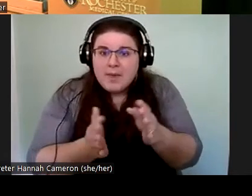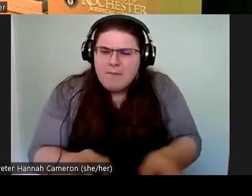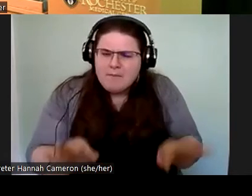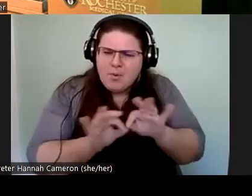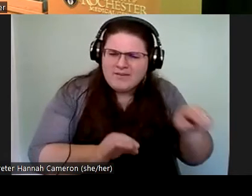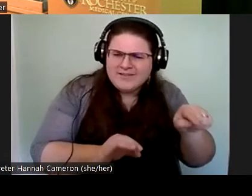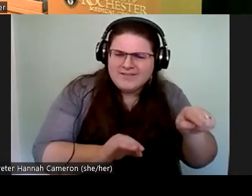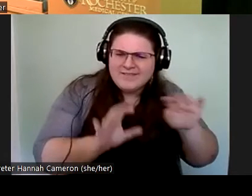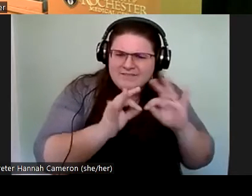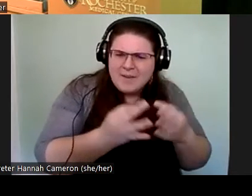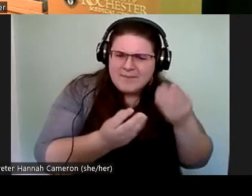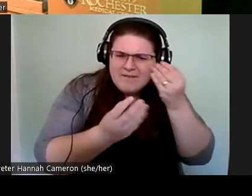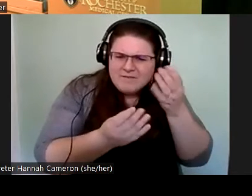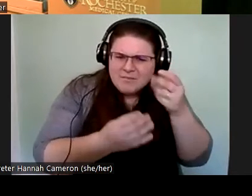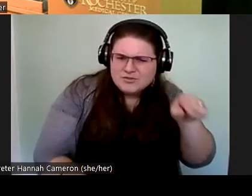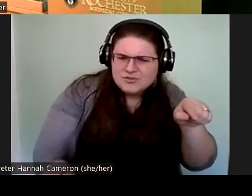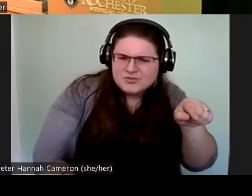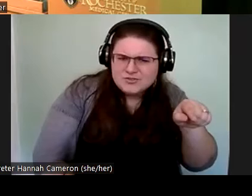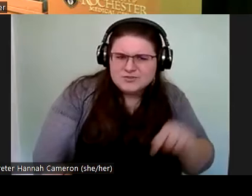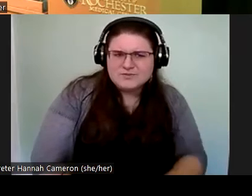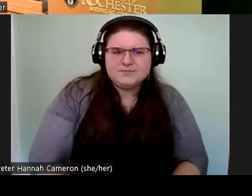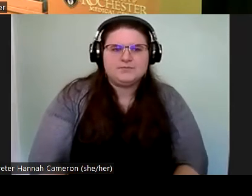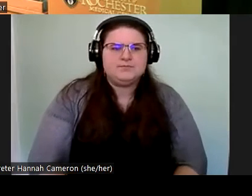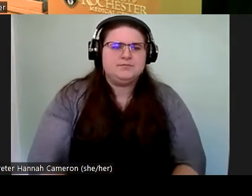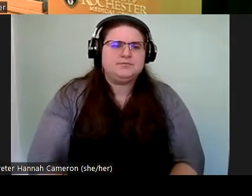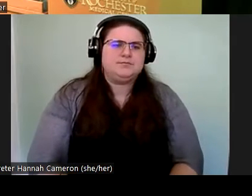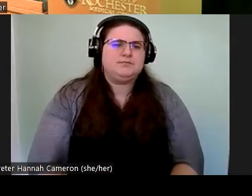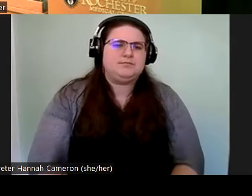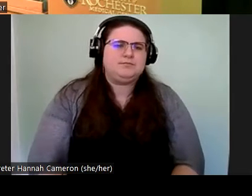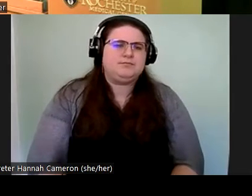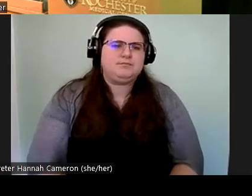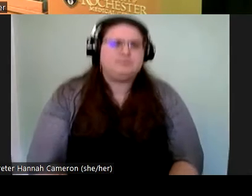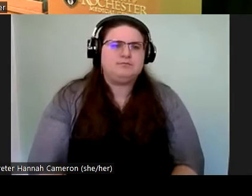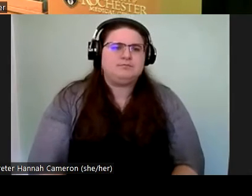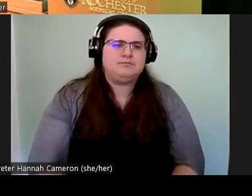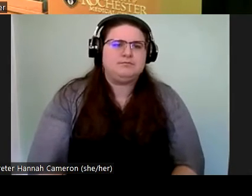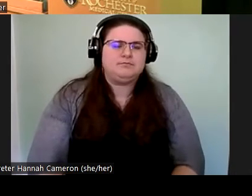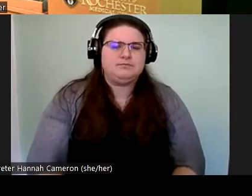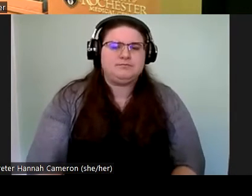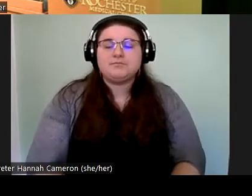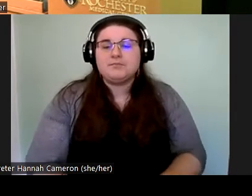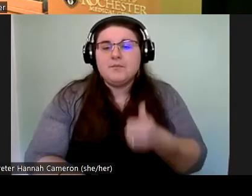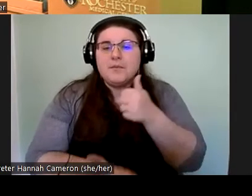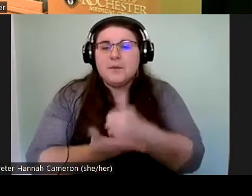seeing so things that help is really asking who do you want to be involved in your care right is